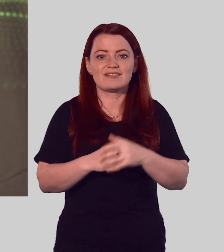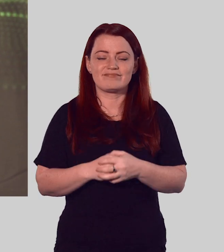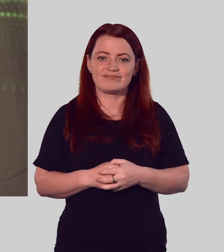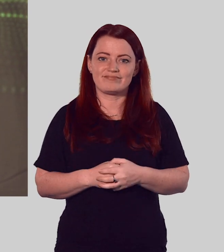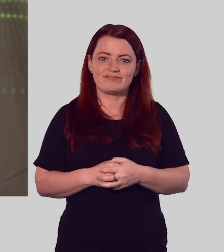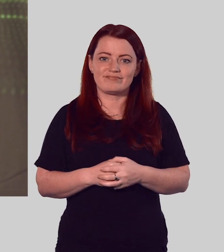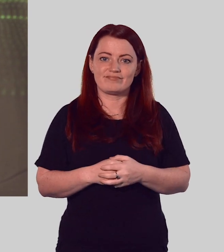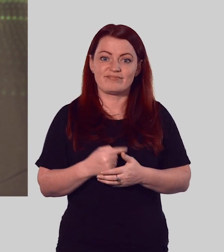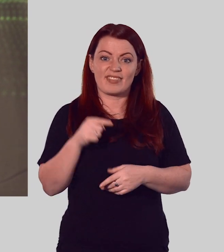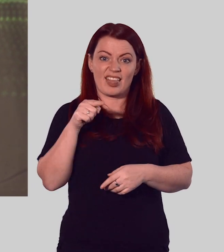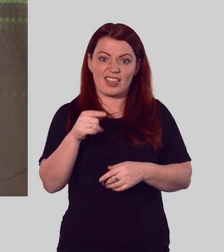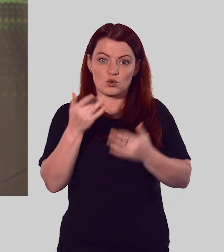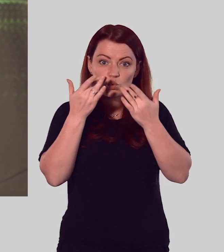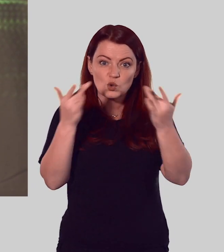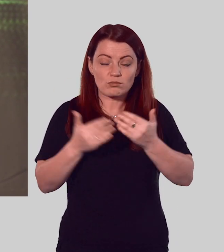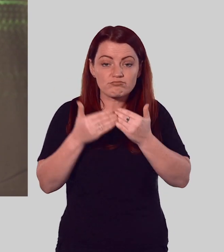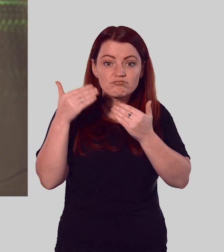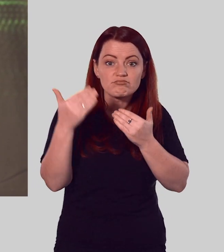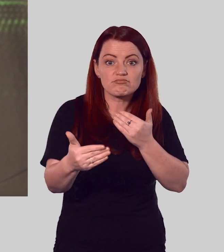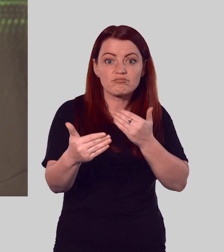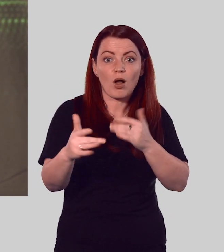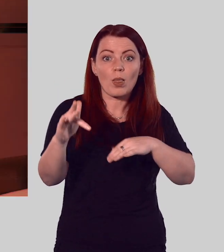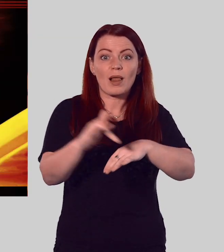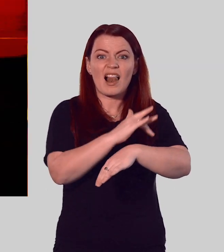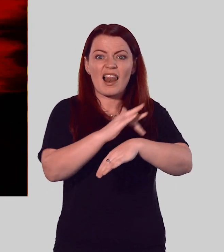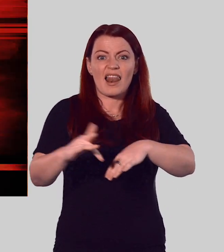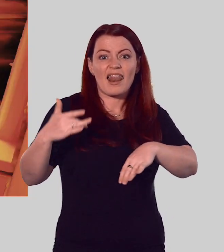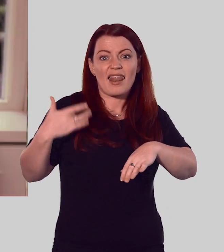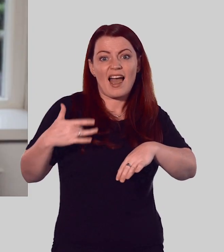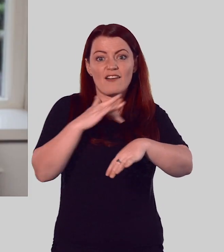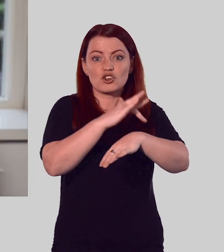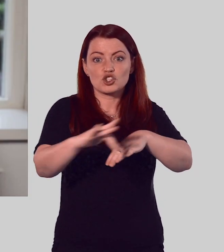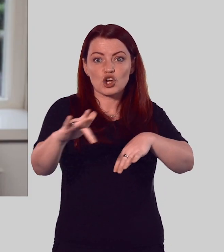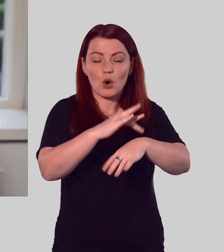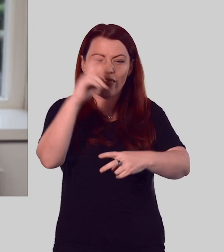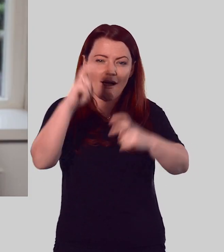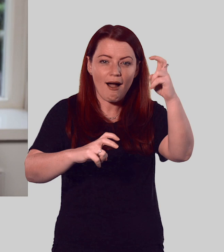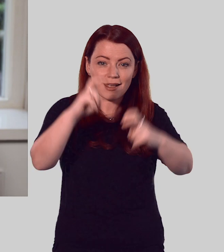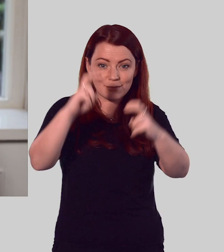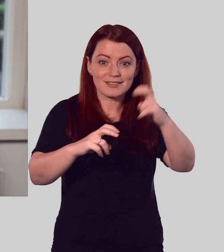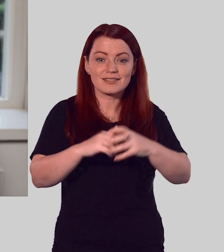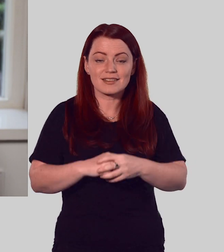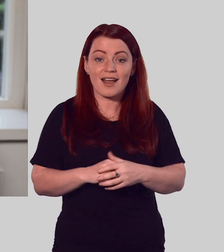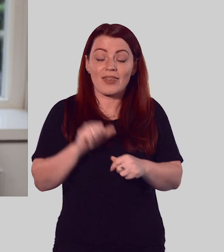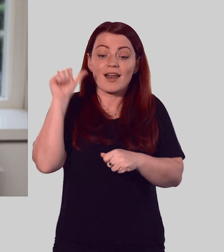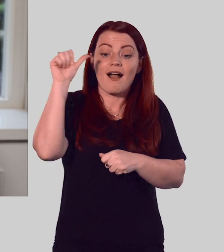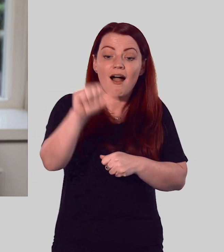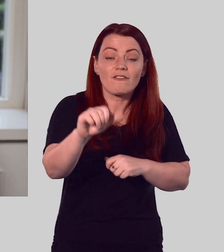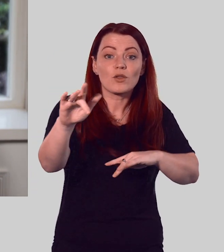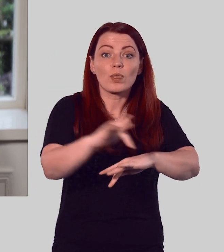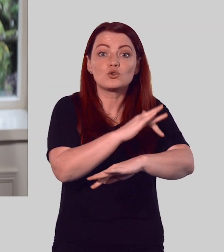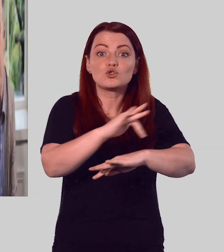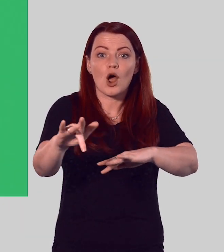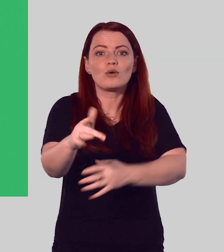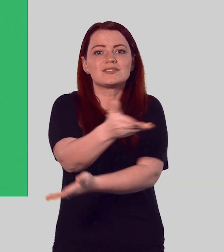show with the argument between the members of VM. Finally after the show there was a discussion and the audience